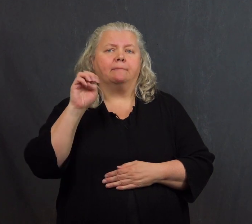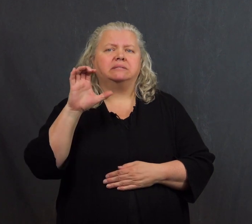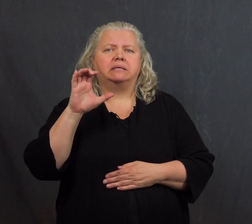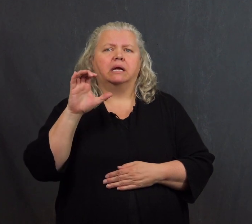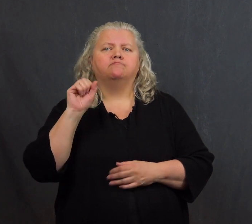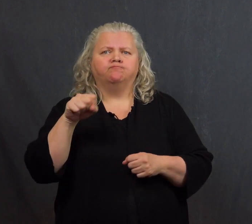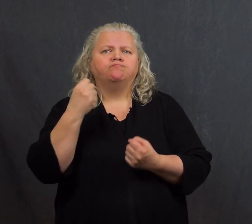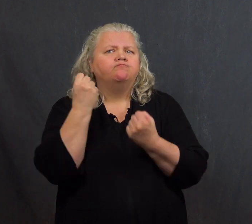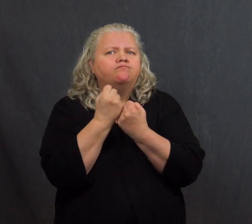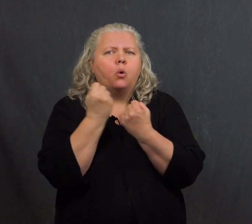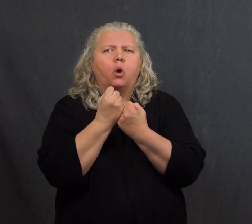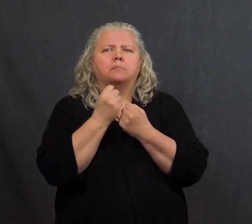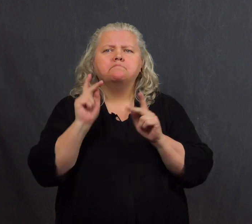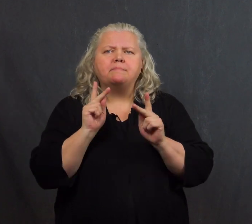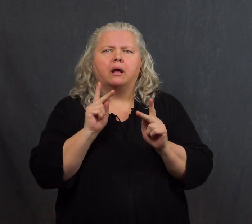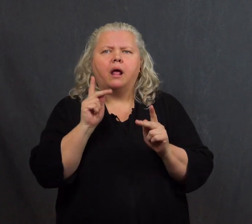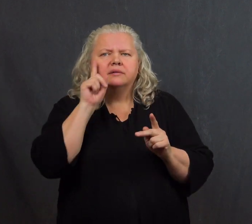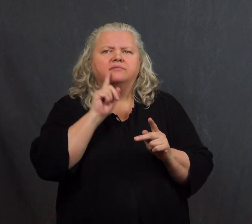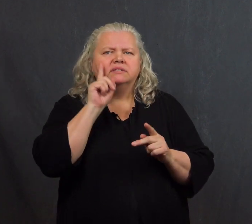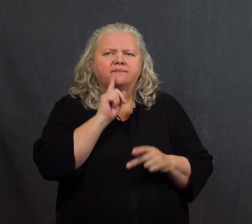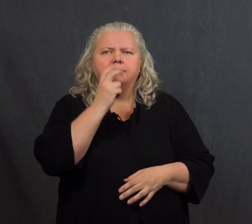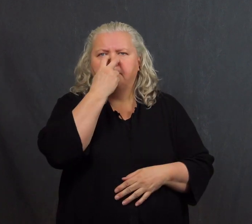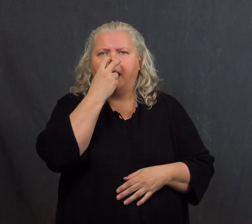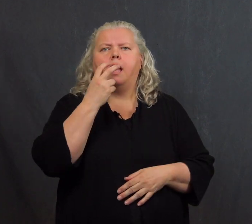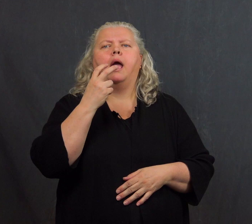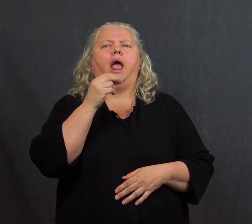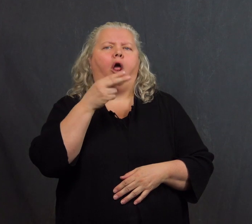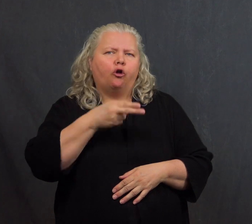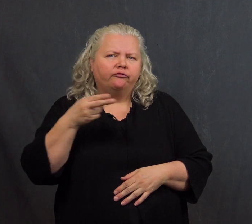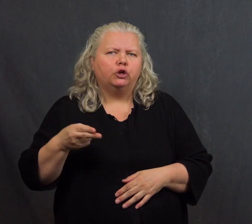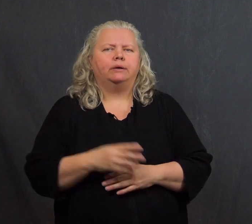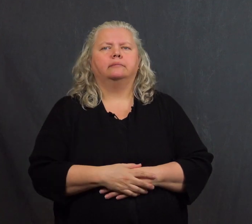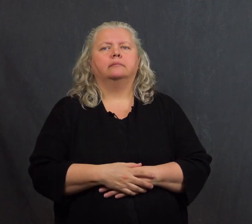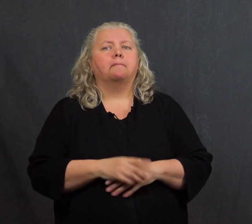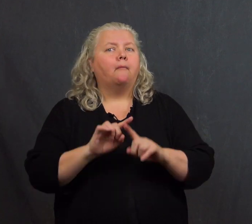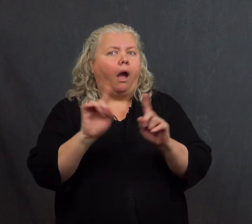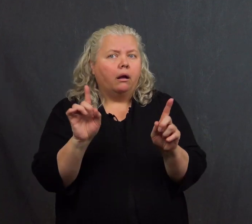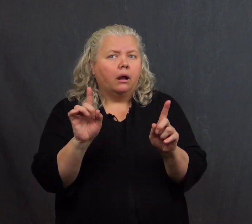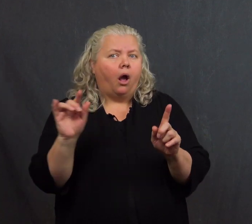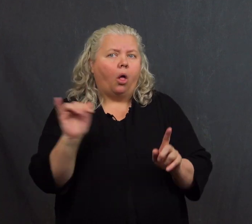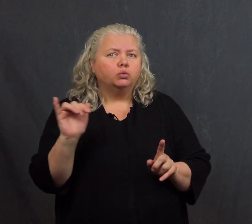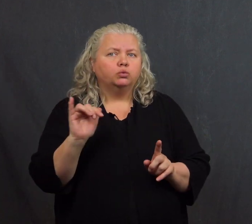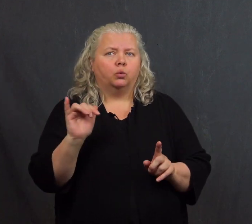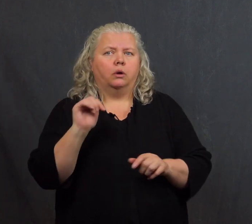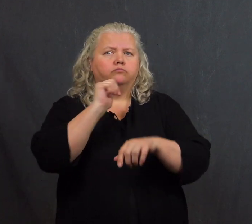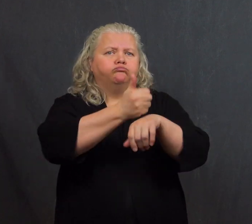MEC not only supported individuals who are Deaf, DeafBlind, and Hard of Hearing but also worked closely